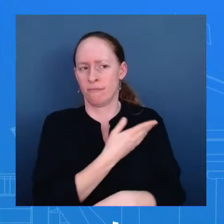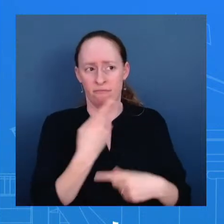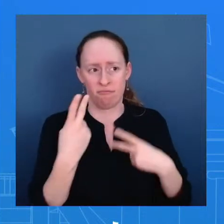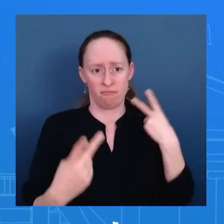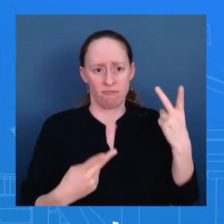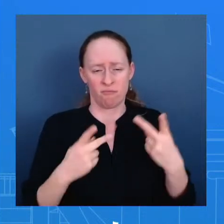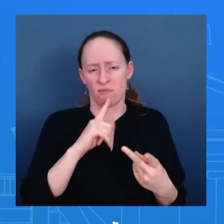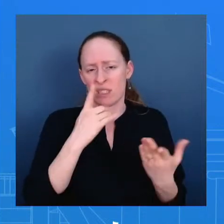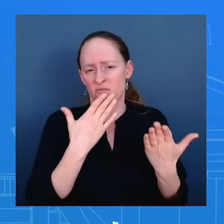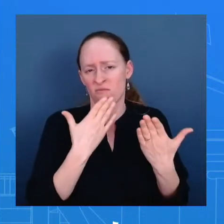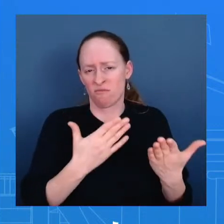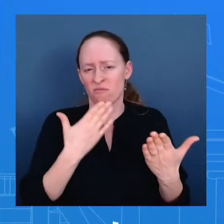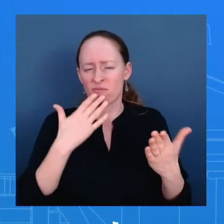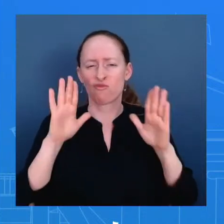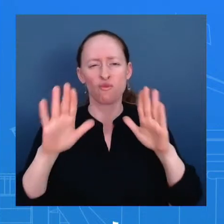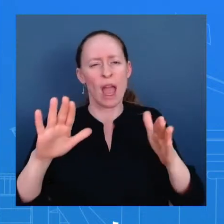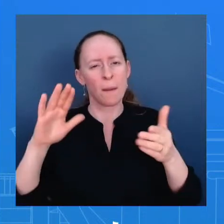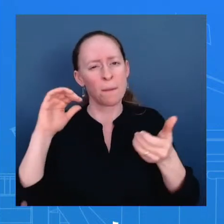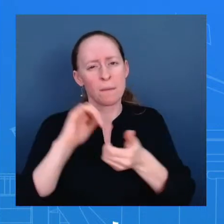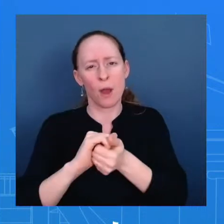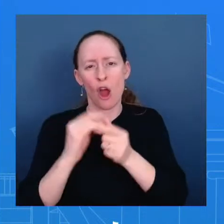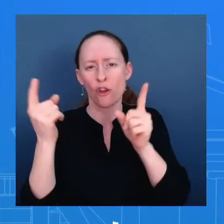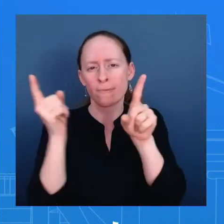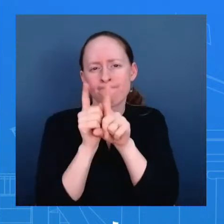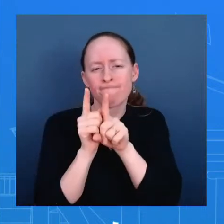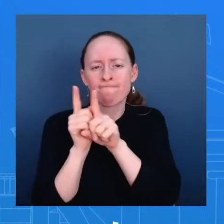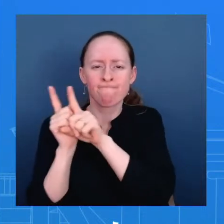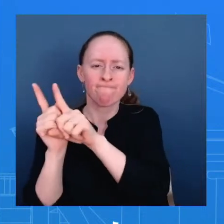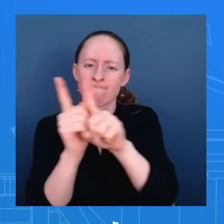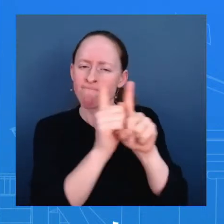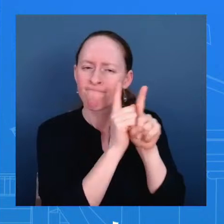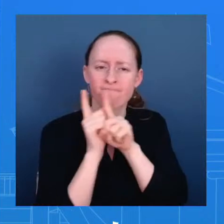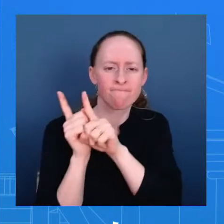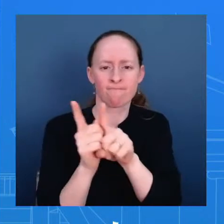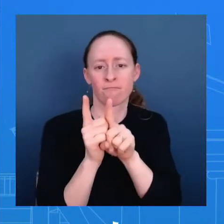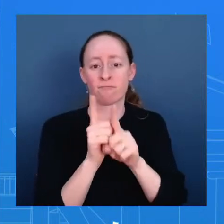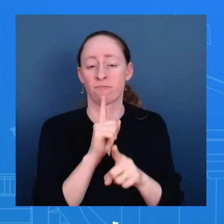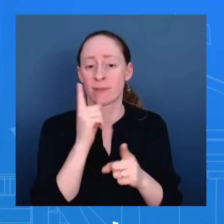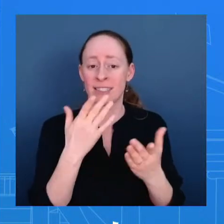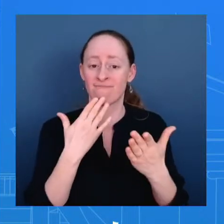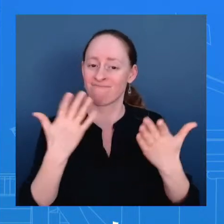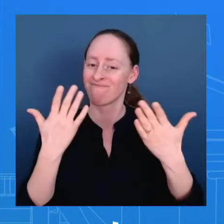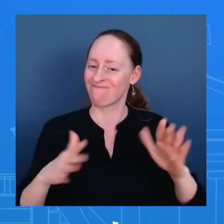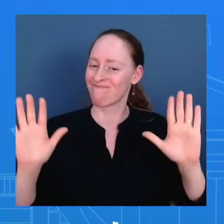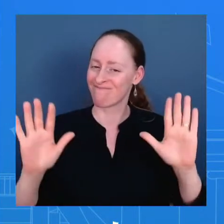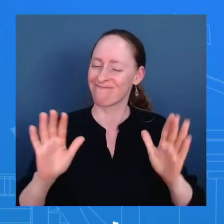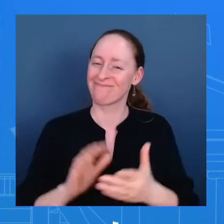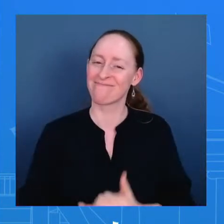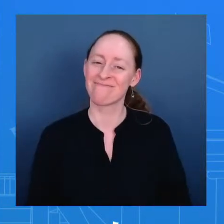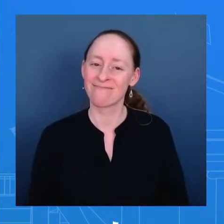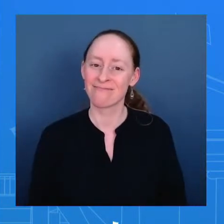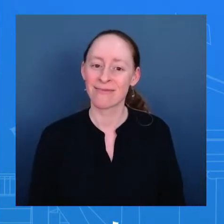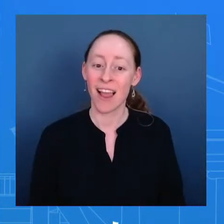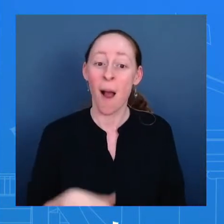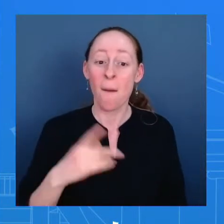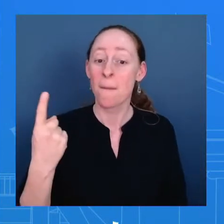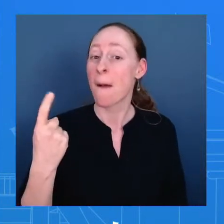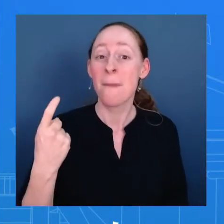appreciates her leadership. And that's all I'll say to that. The Press: And last one. Ms. Jean-Pierre: Oh, gosh. The Press: Why is President Biden celebrating today